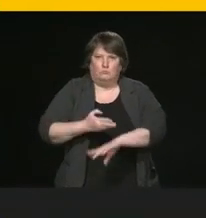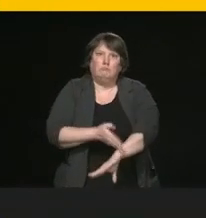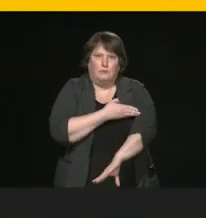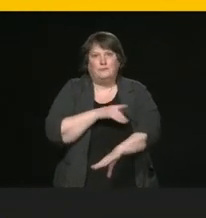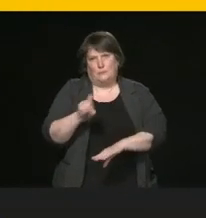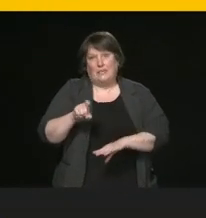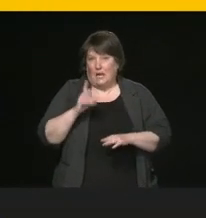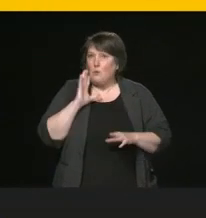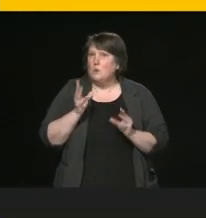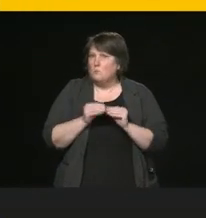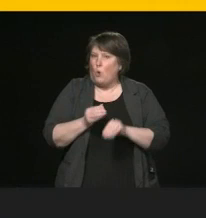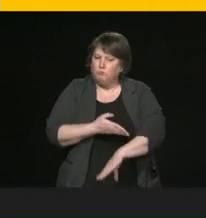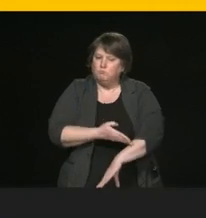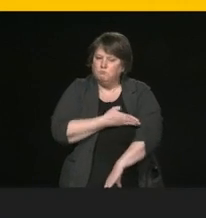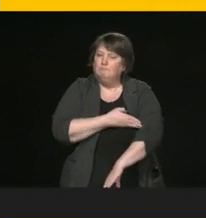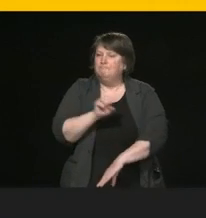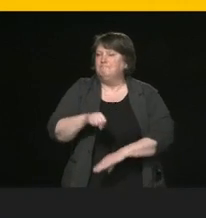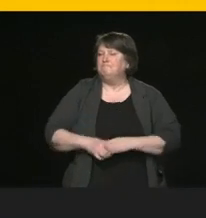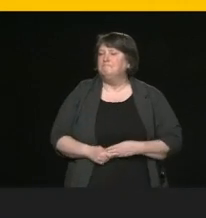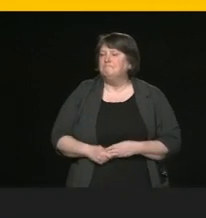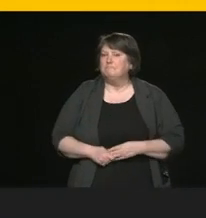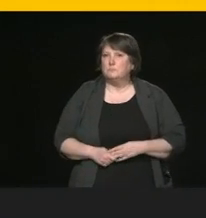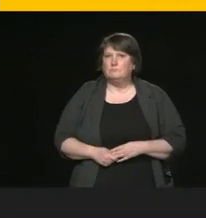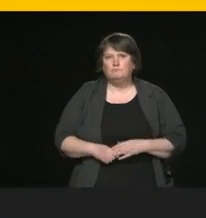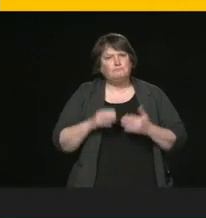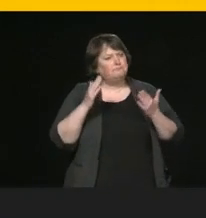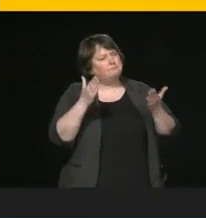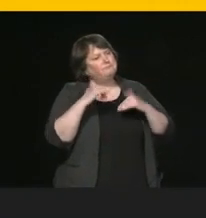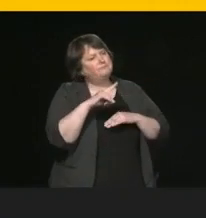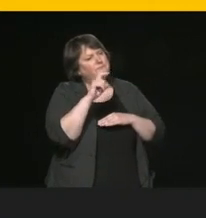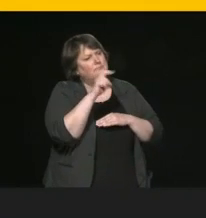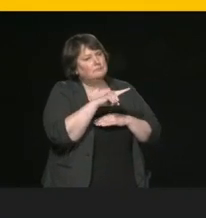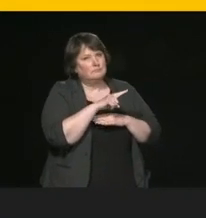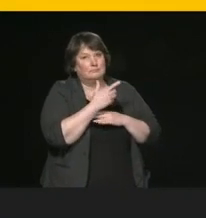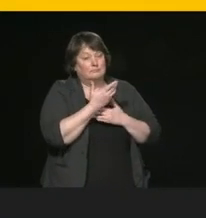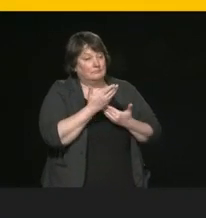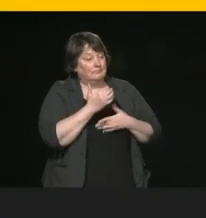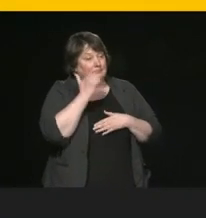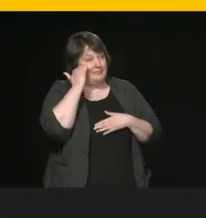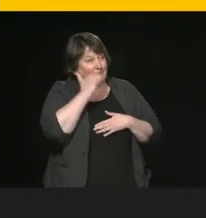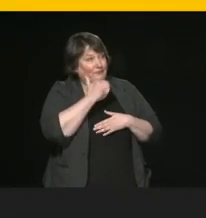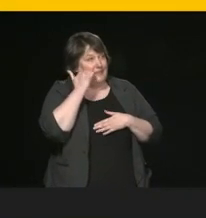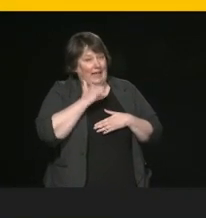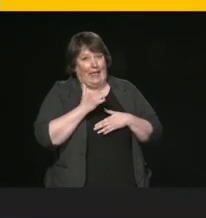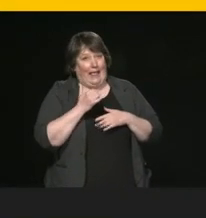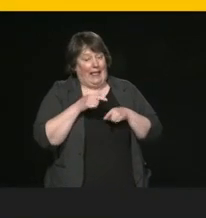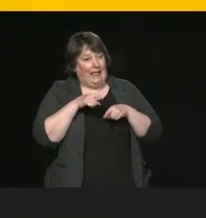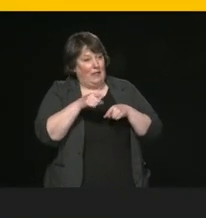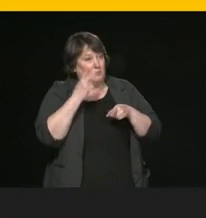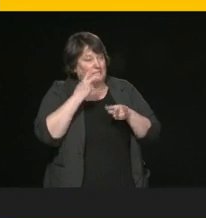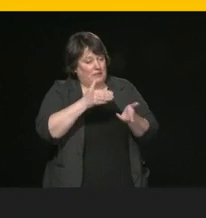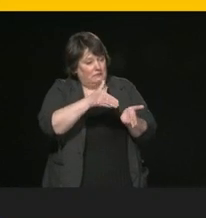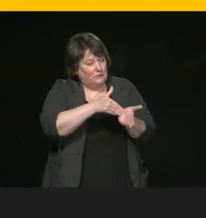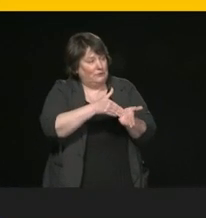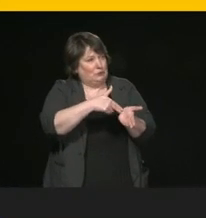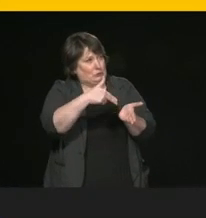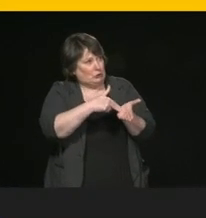AND WE'RE GOING TO CONTINUE TO DO THAT. Reporter: AS A FOLLOW-UP,